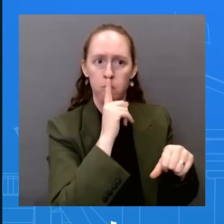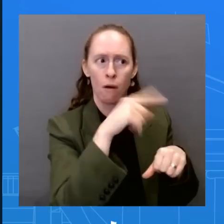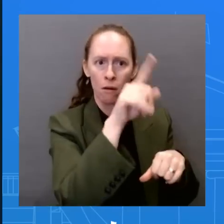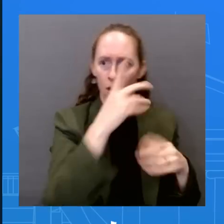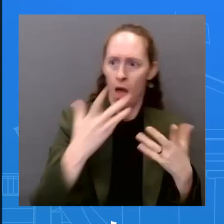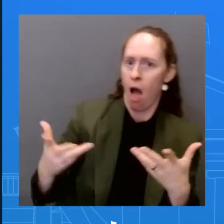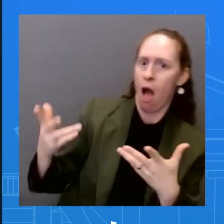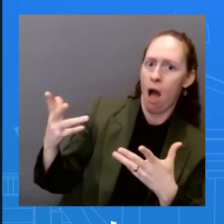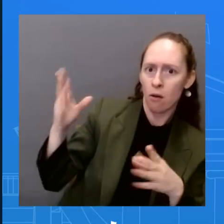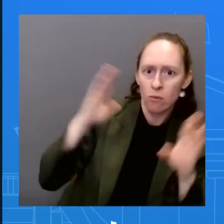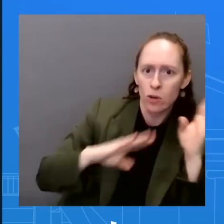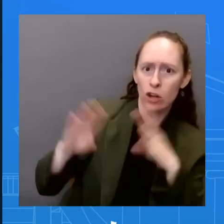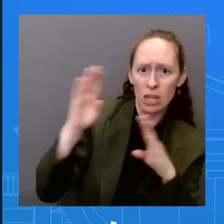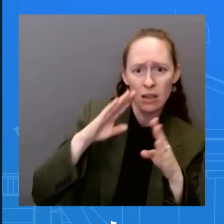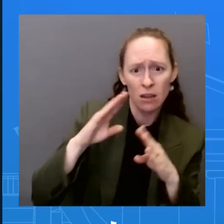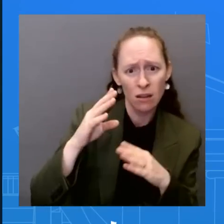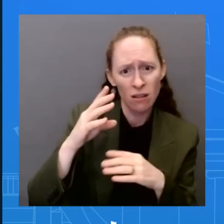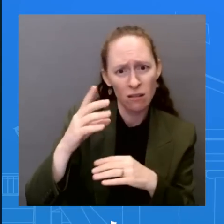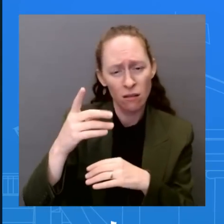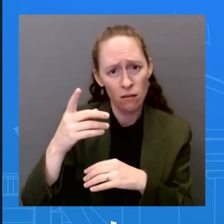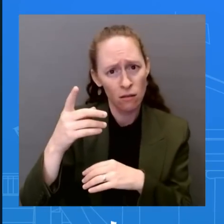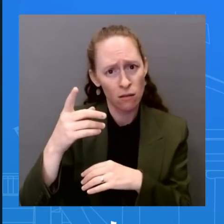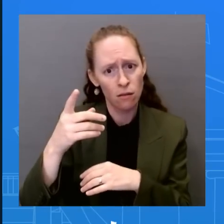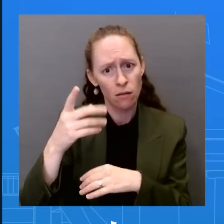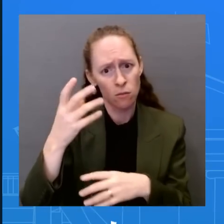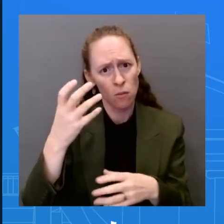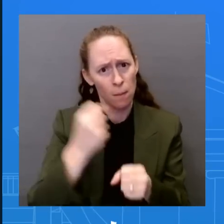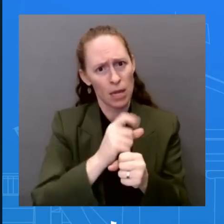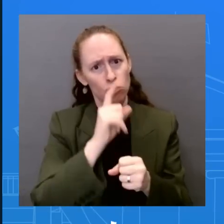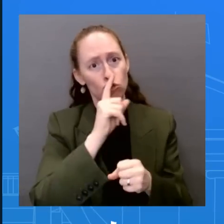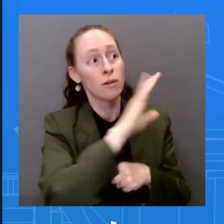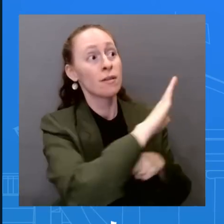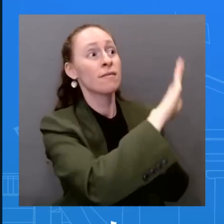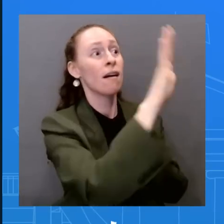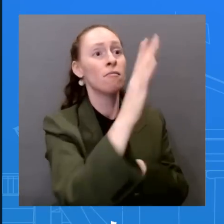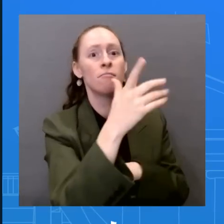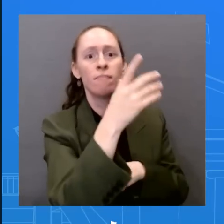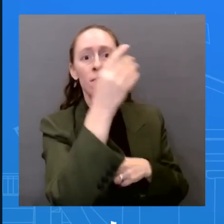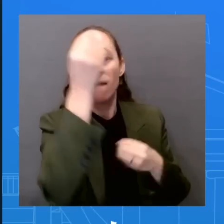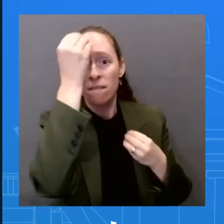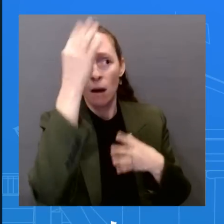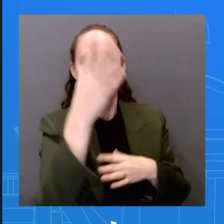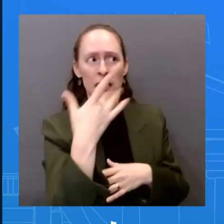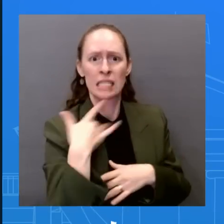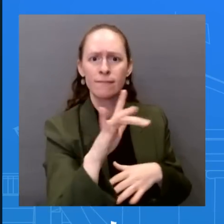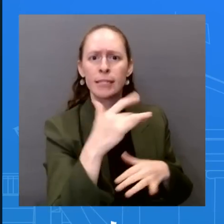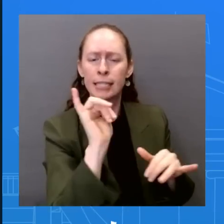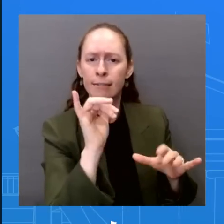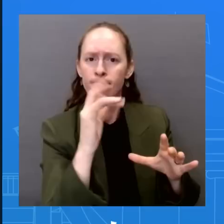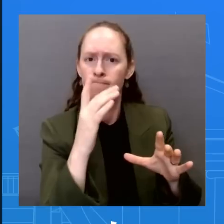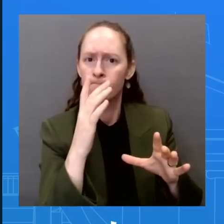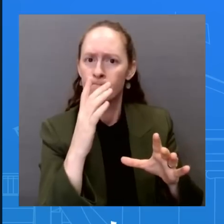We don't have any calls to foreign governments to read out at this time. On this particular issue, as you know,